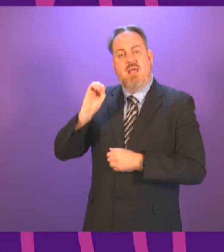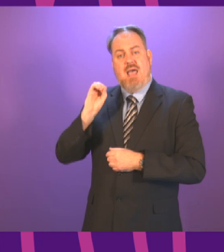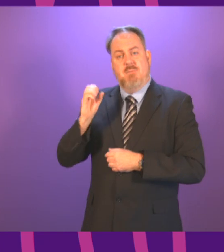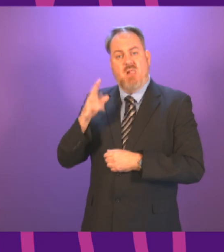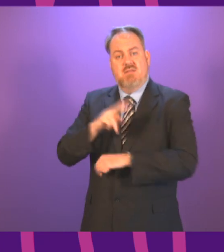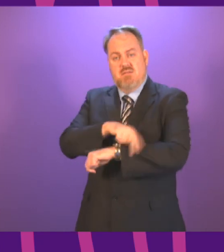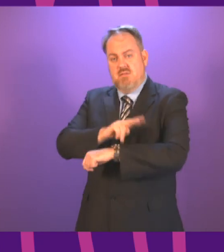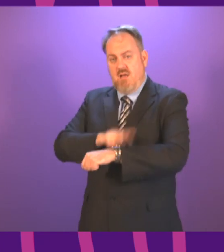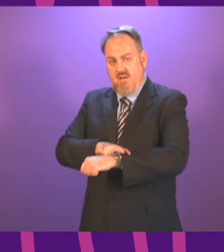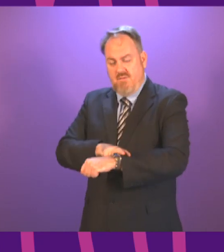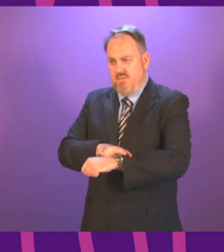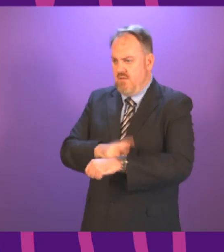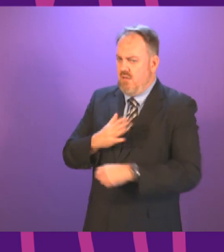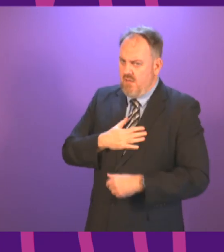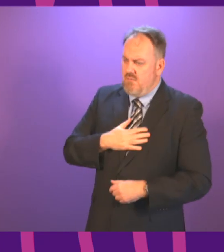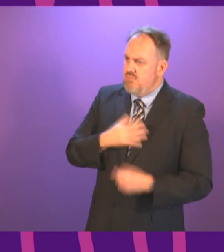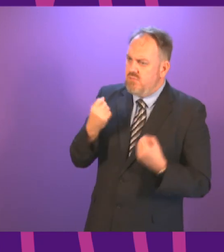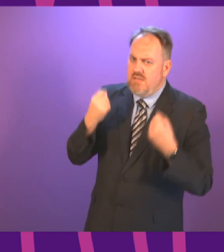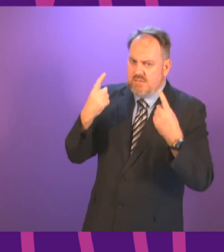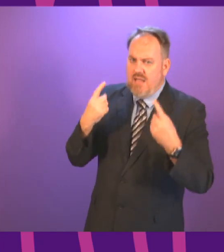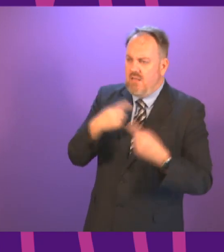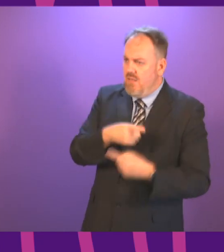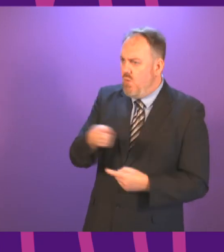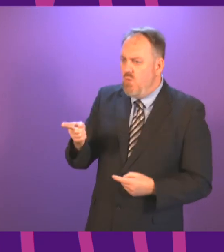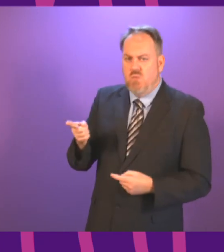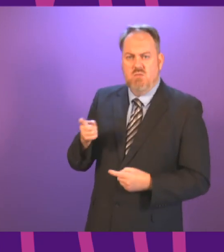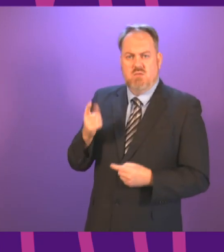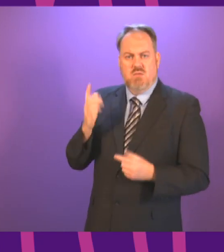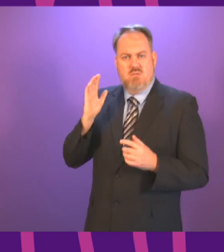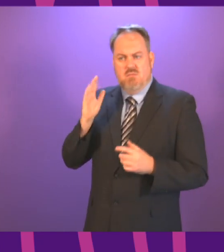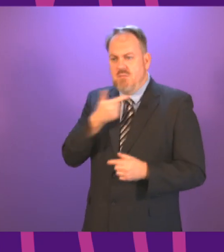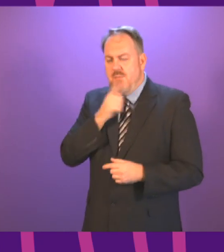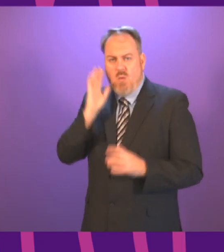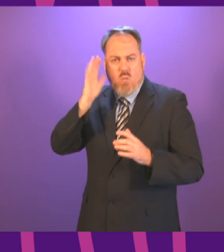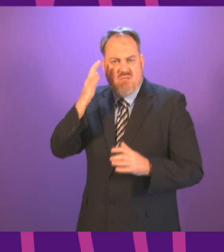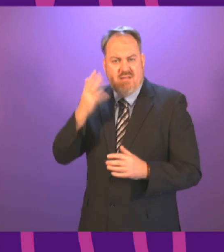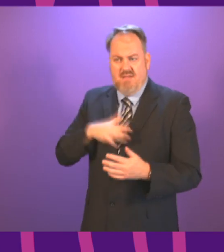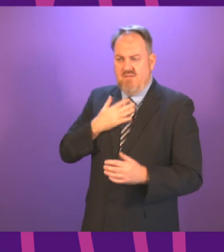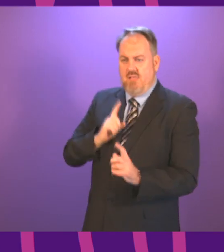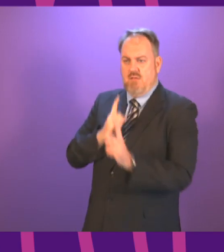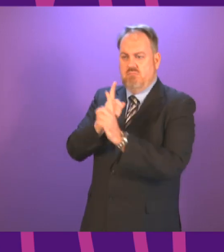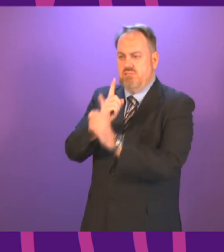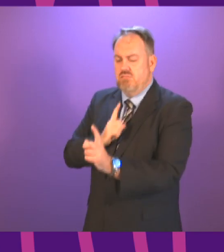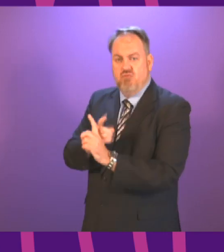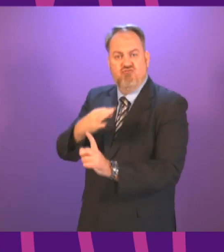of people—particularly those who work in our health service, but also people more generally—who feel that they should be tested regularly because they work in capacities in which they